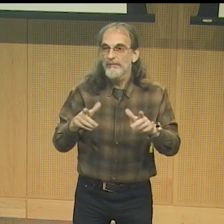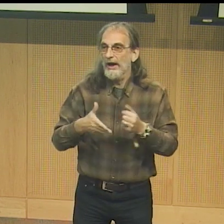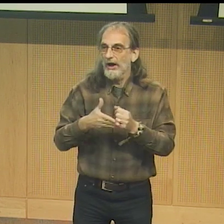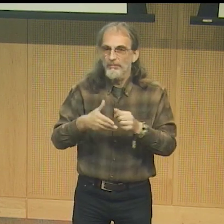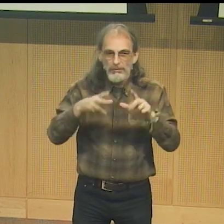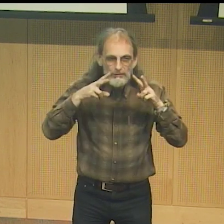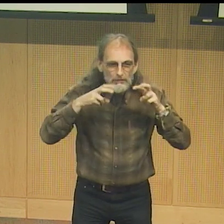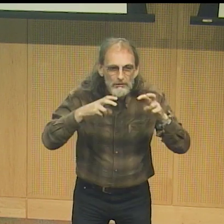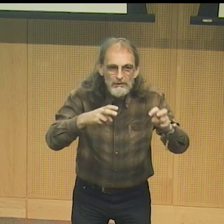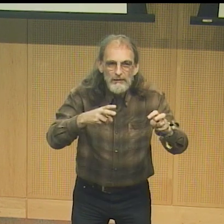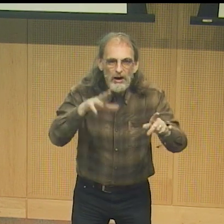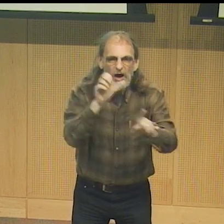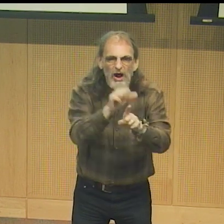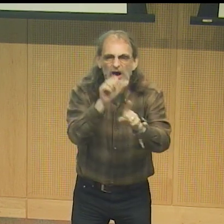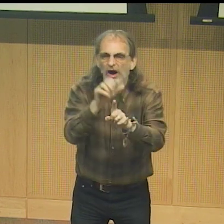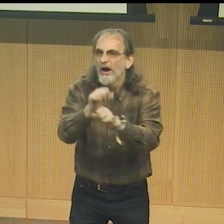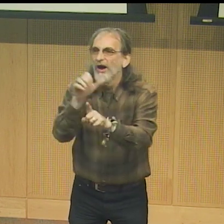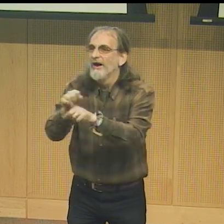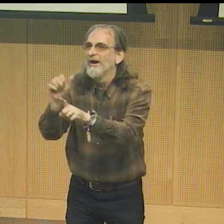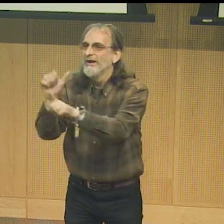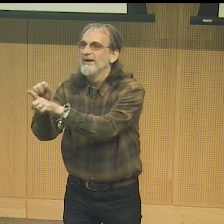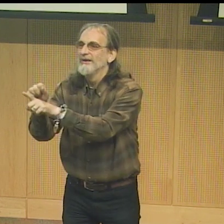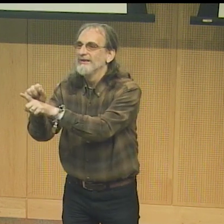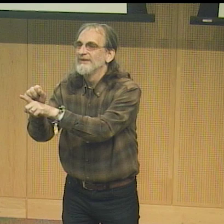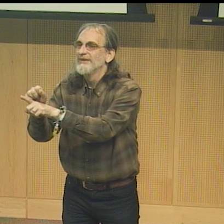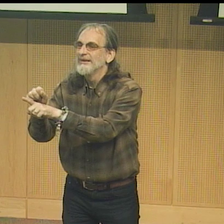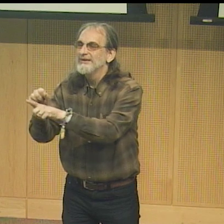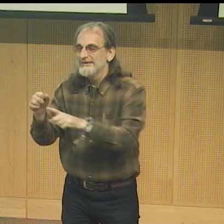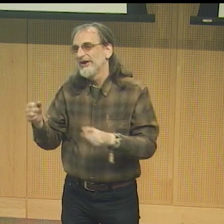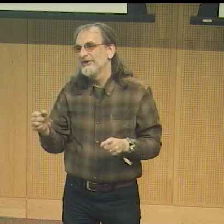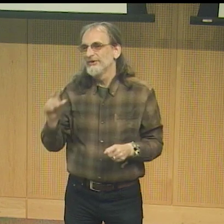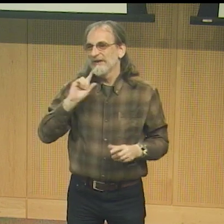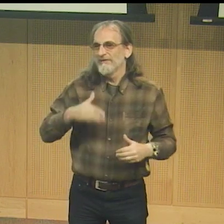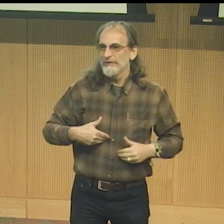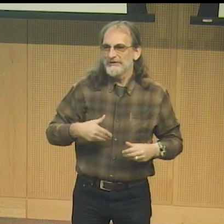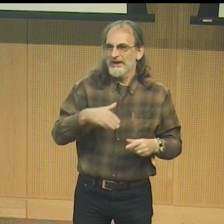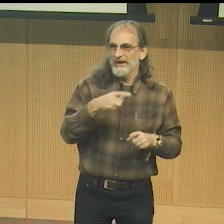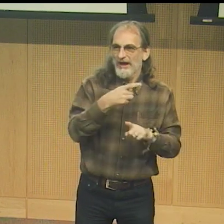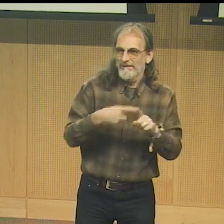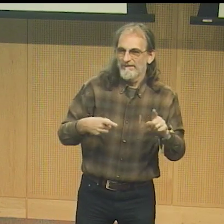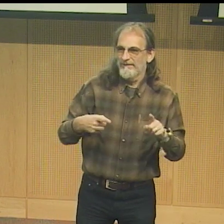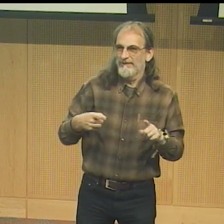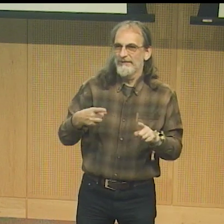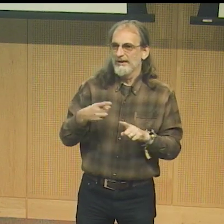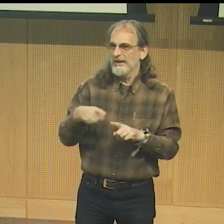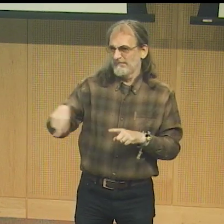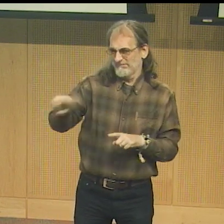And again, Deafhood was a way to reframe our cultural experiences and begin to capture some of them